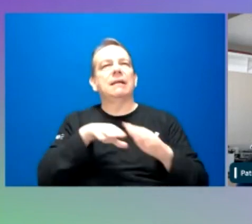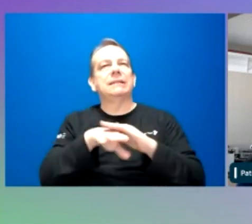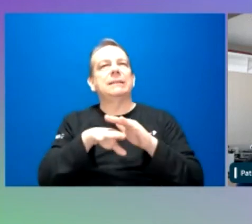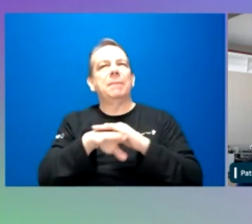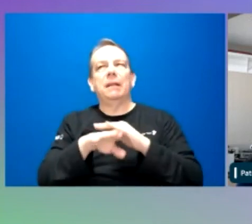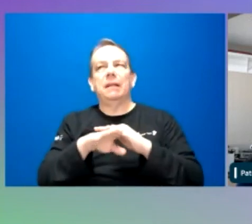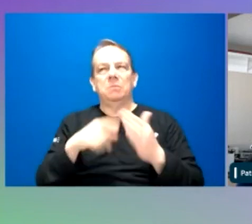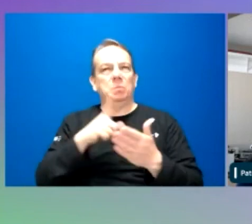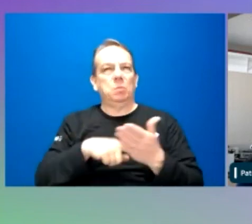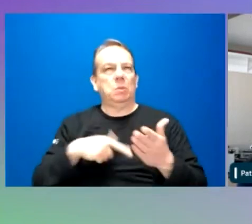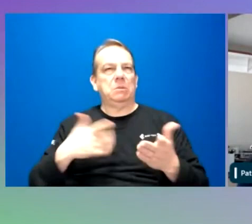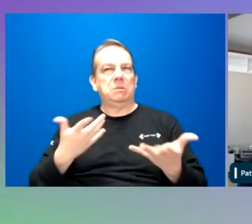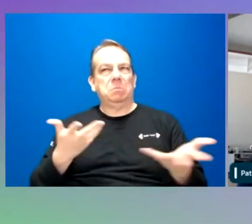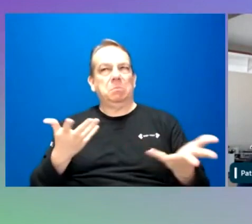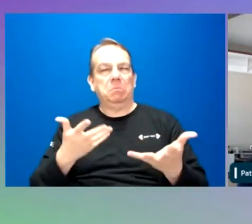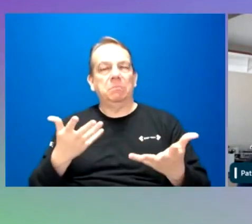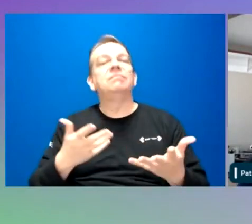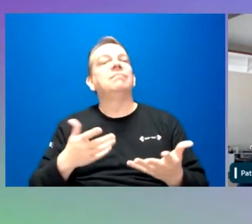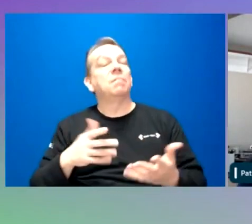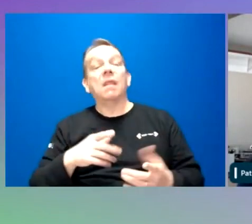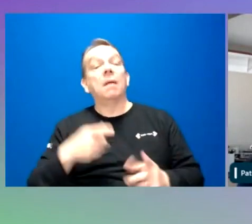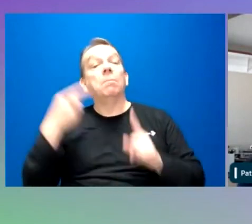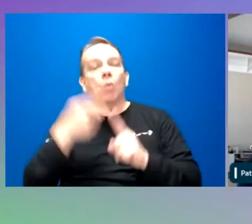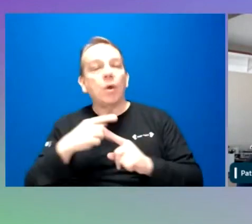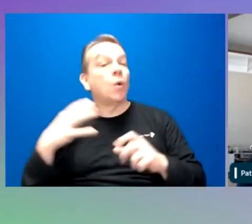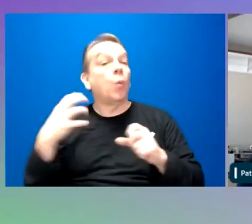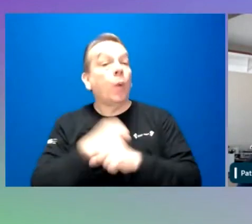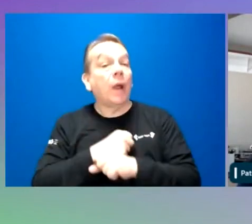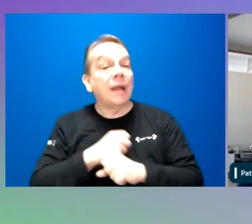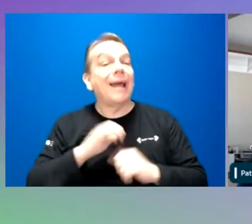you get your message out. Yes. You don't always get the answer